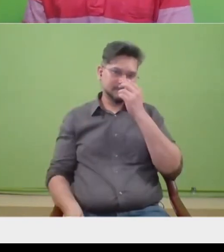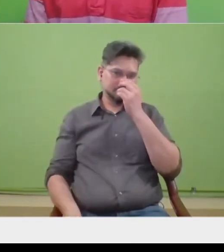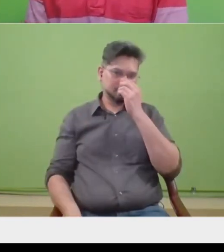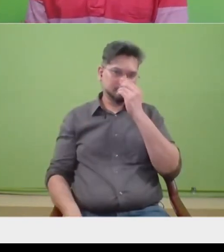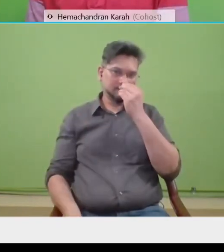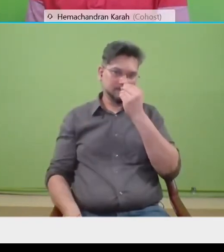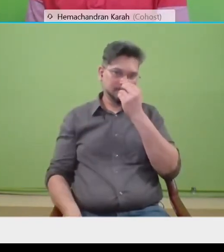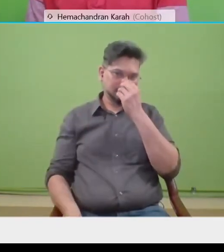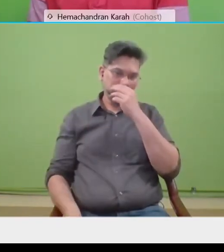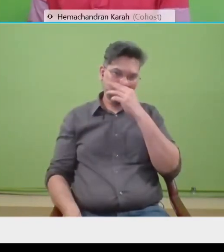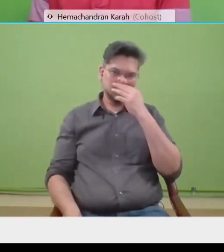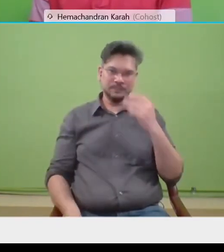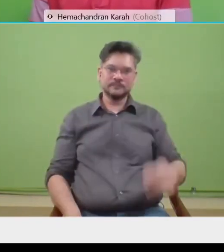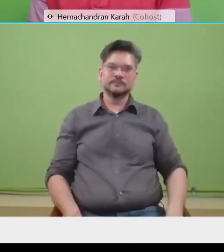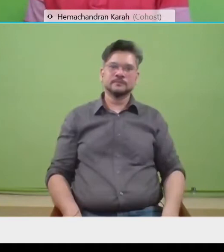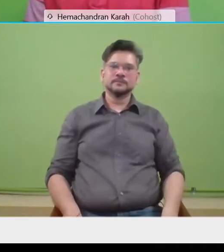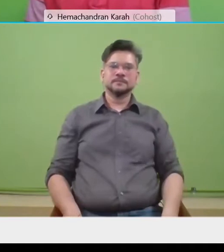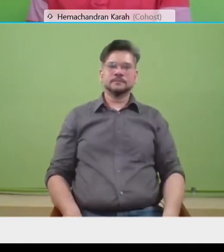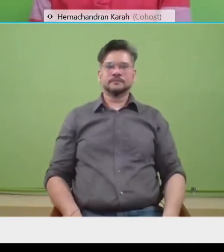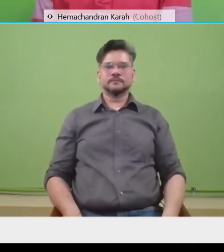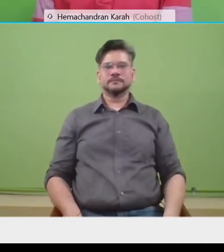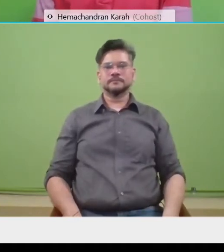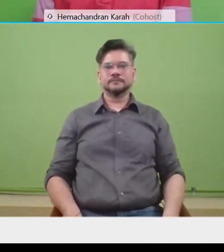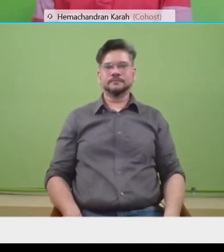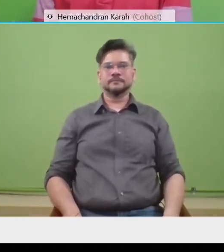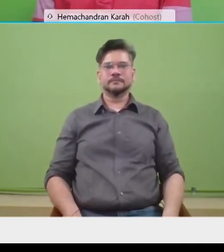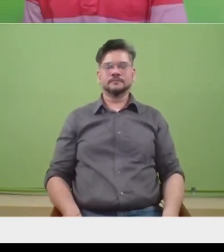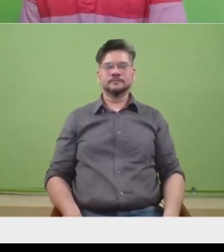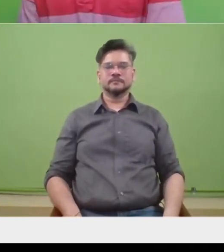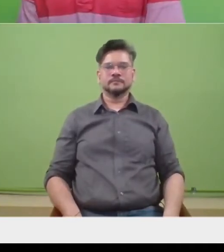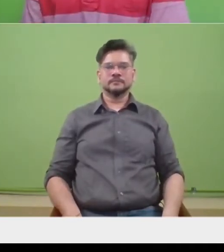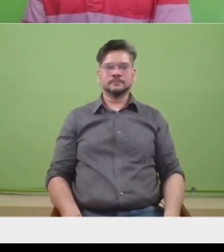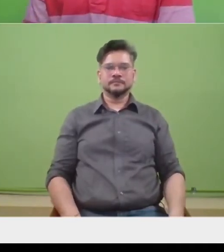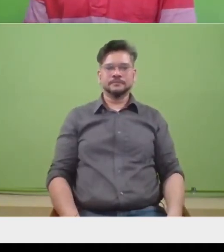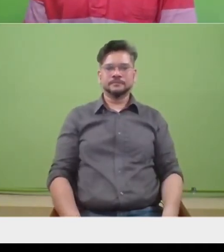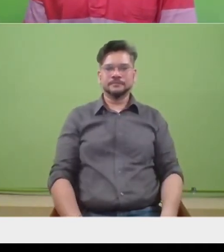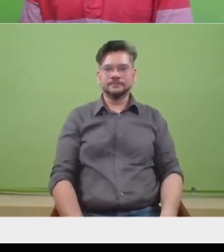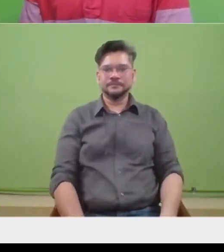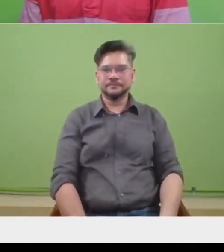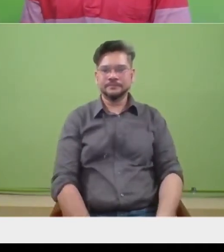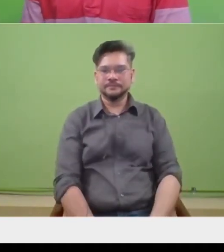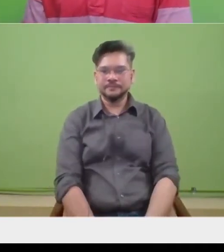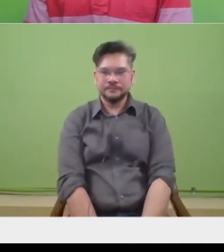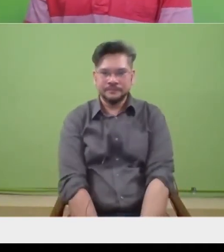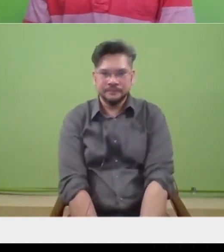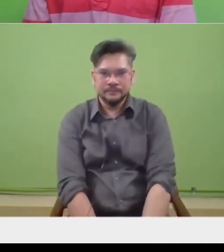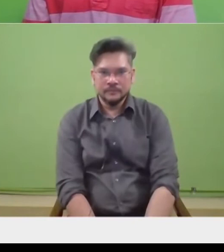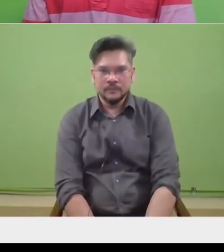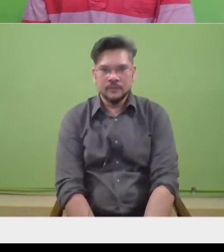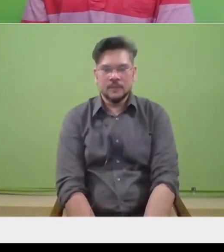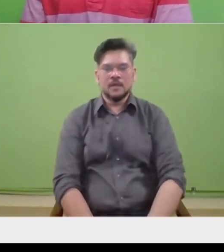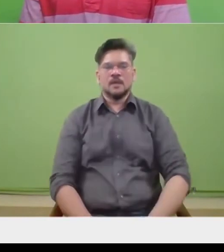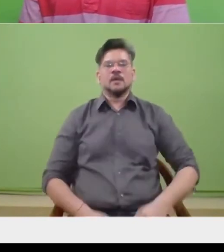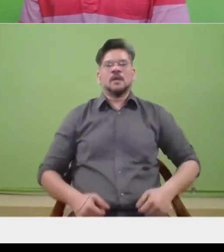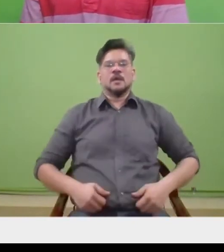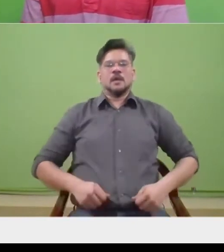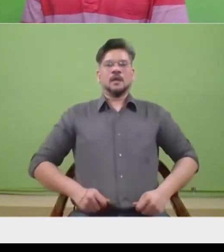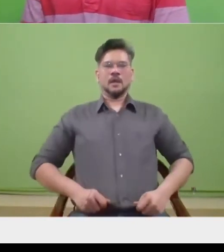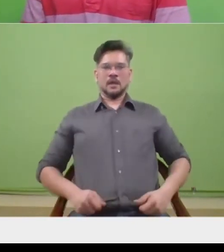based sorry a peer based learning yeah that is right yes and also I remember mentioning